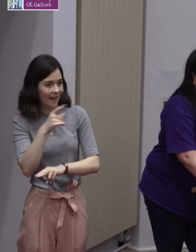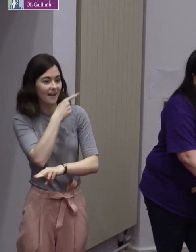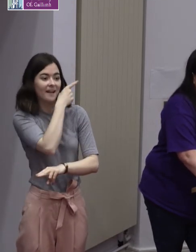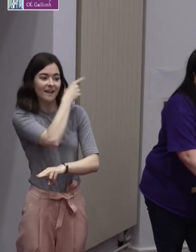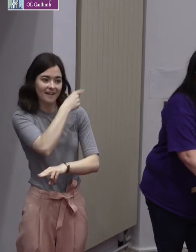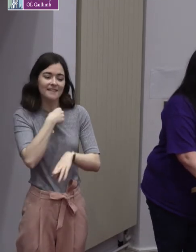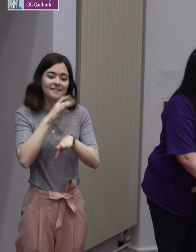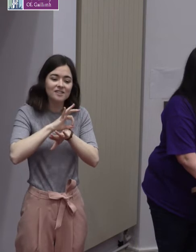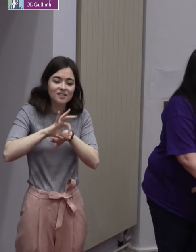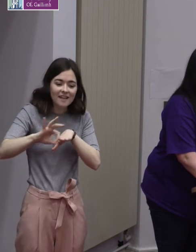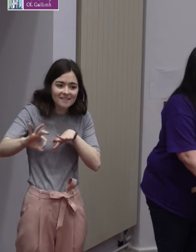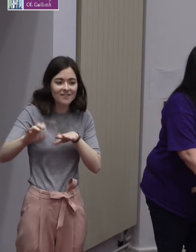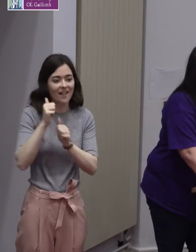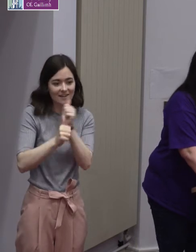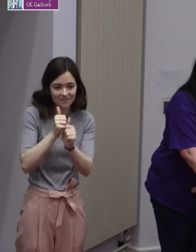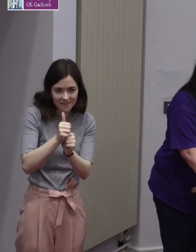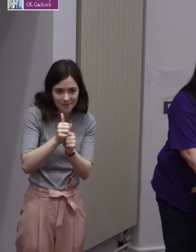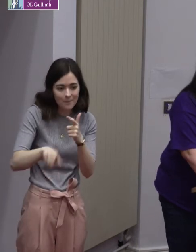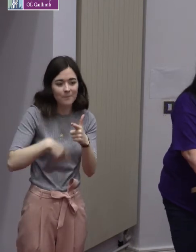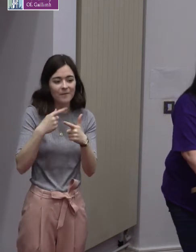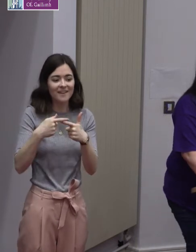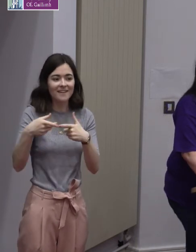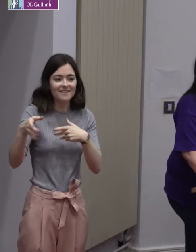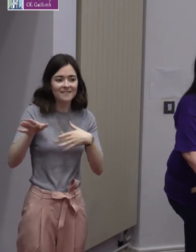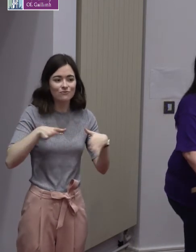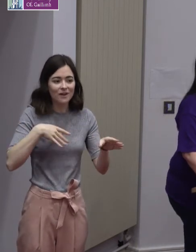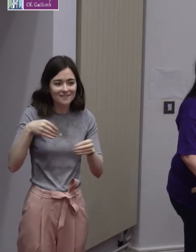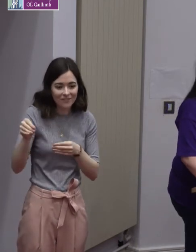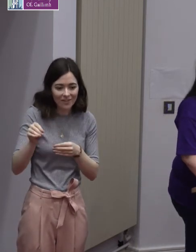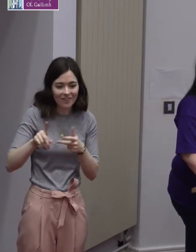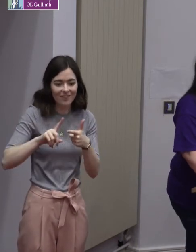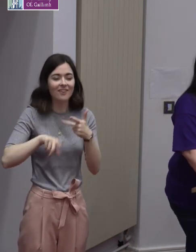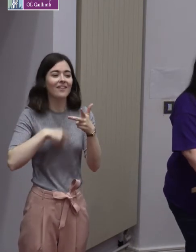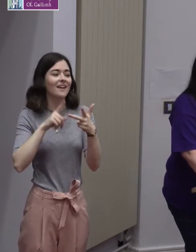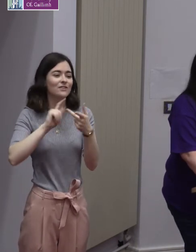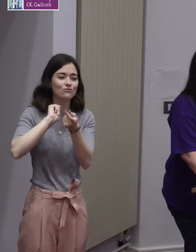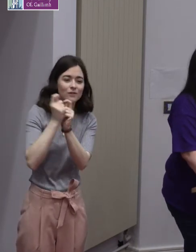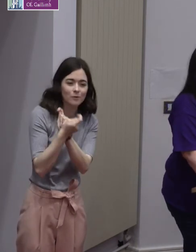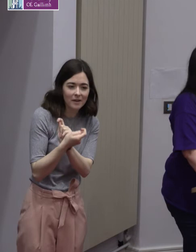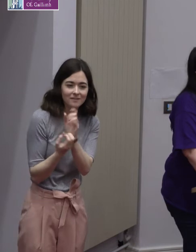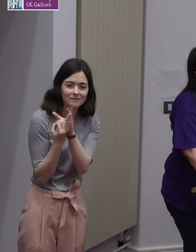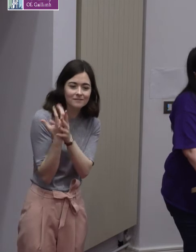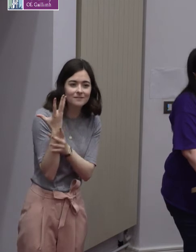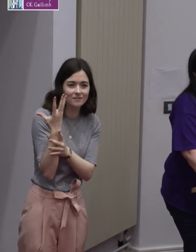gentle activism, it is graceful activism, it is transformational activism.